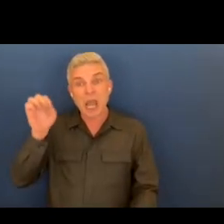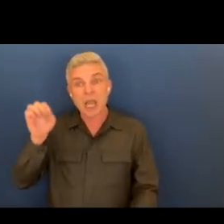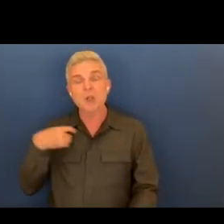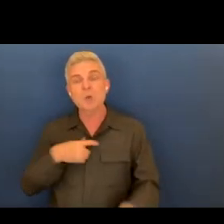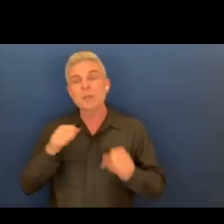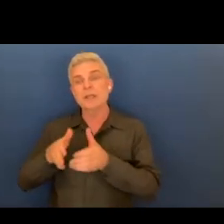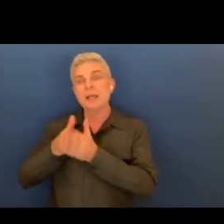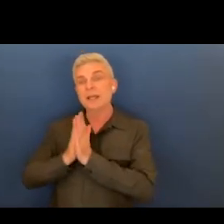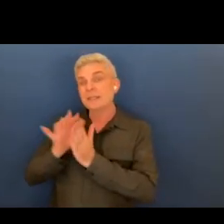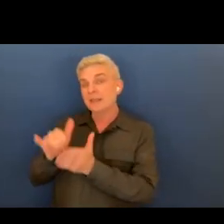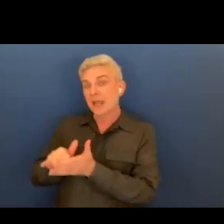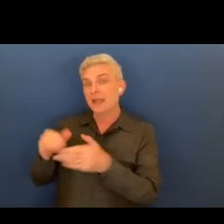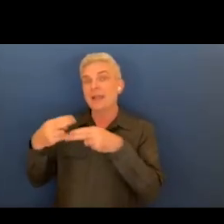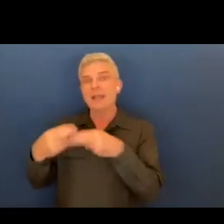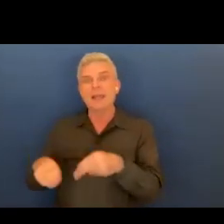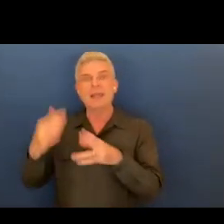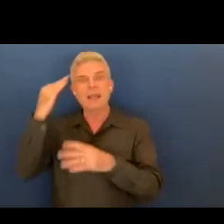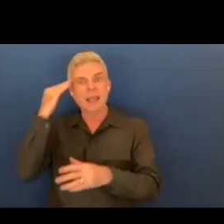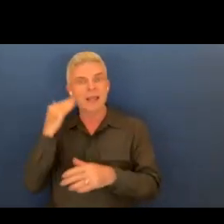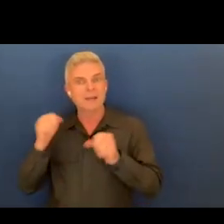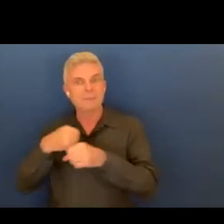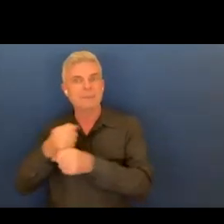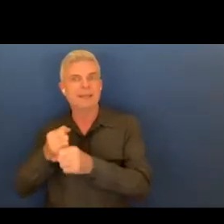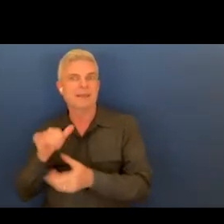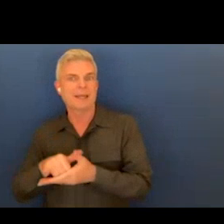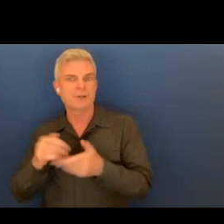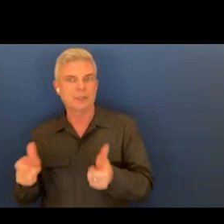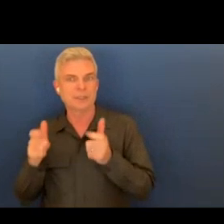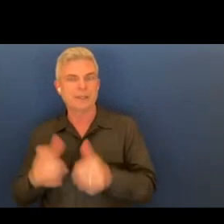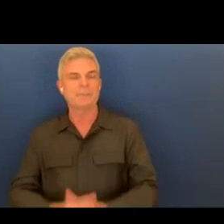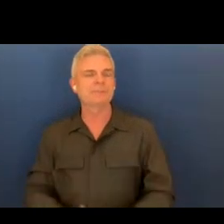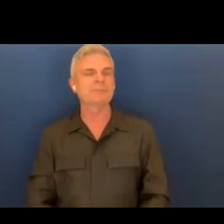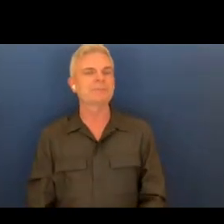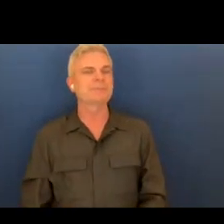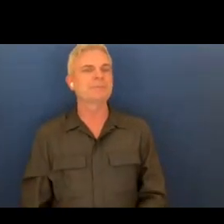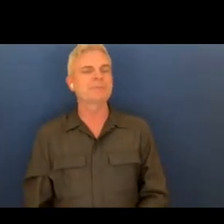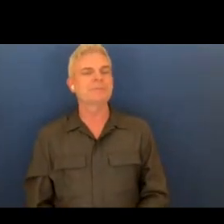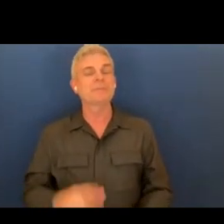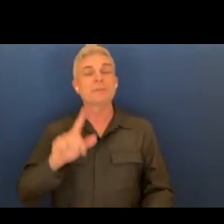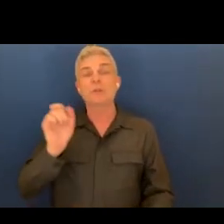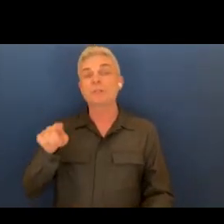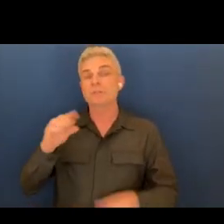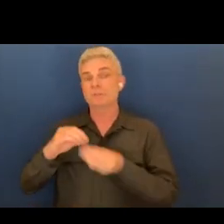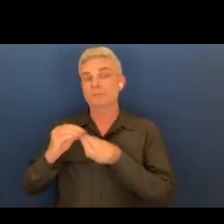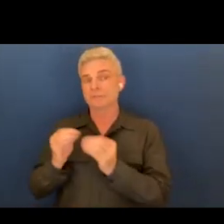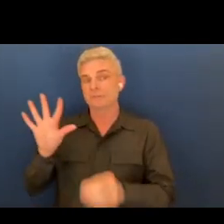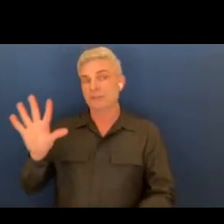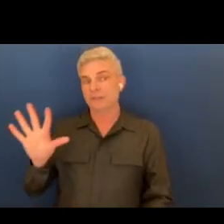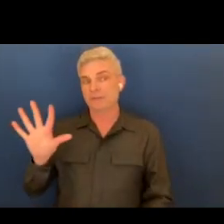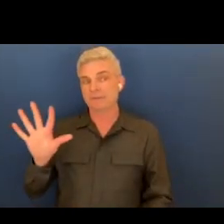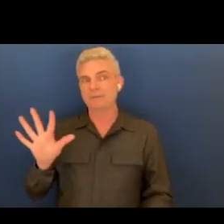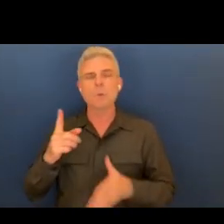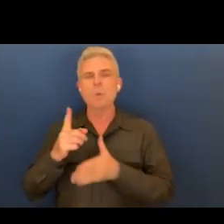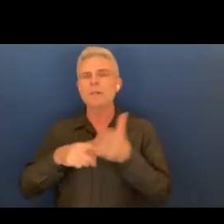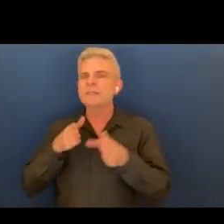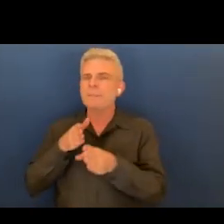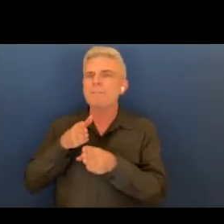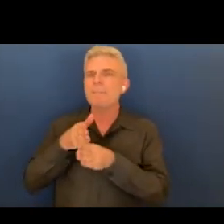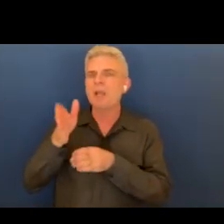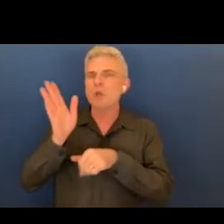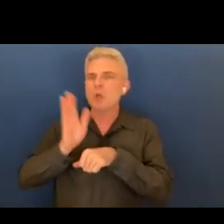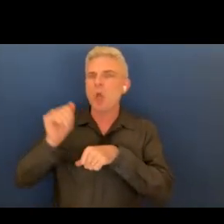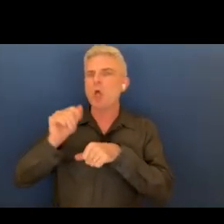that and Egghead will create it rather quickly. [Rachel] Question 5: What is the main “call to